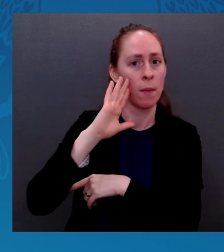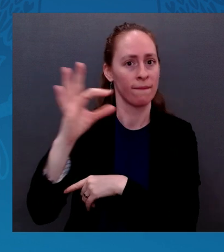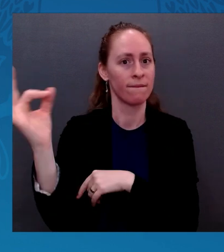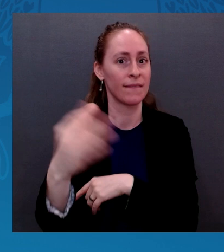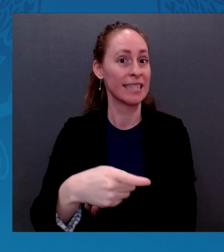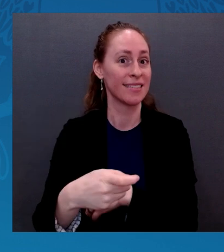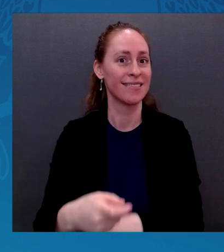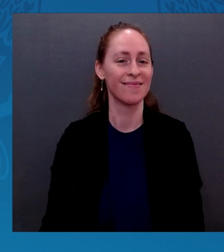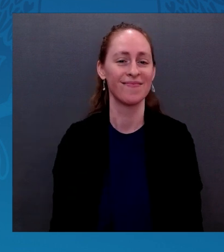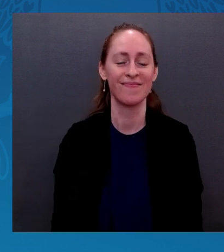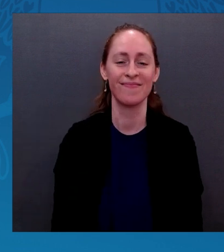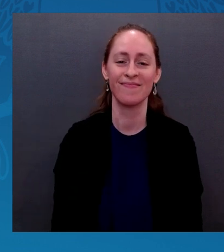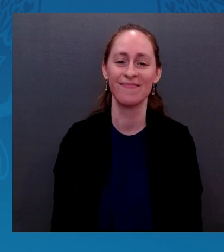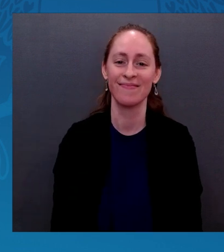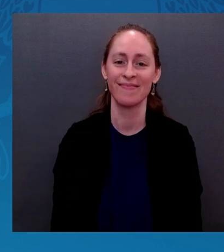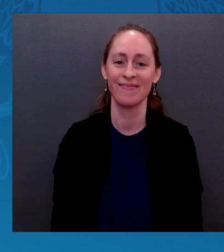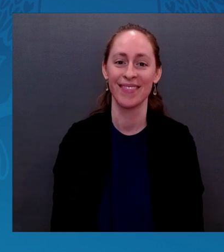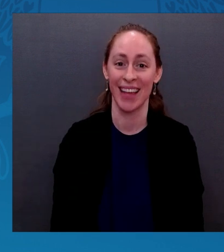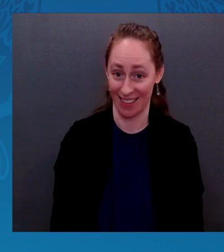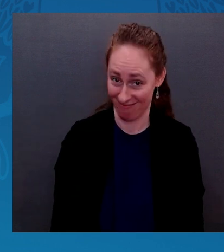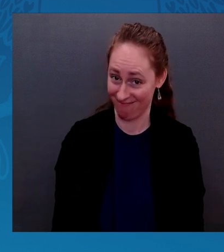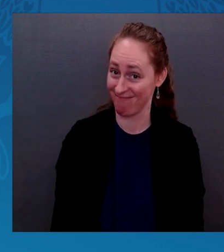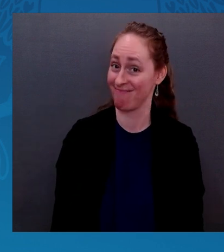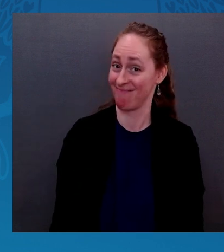and they didn't finish until the Sun went down.